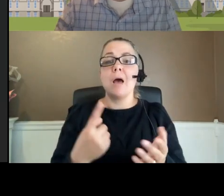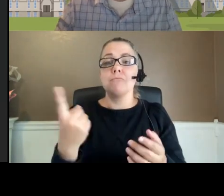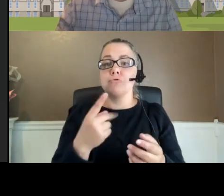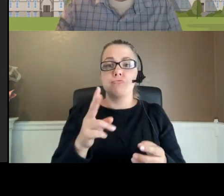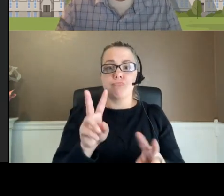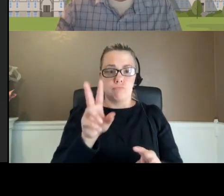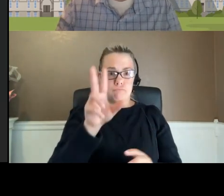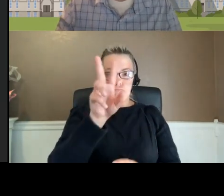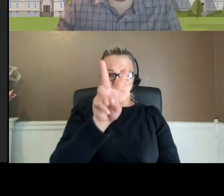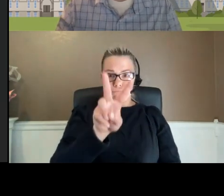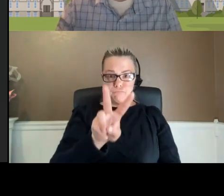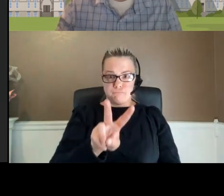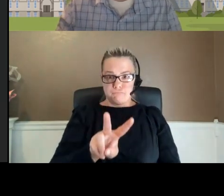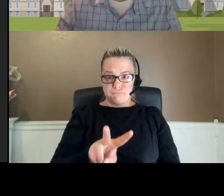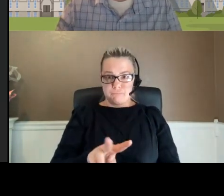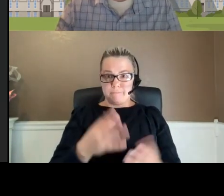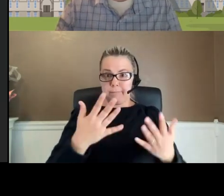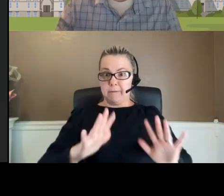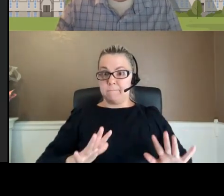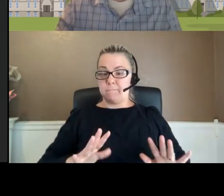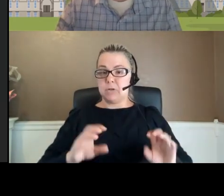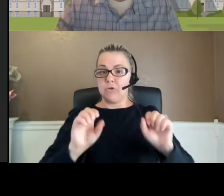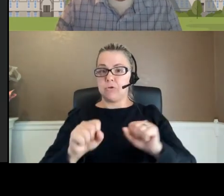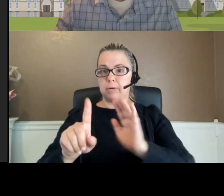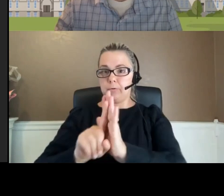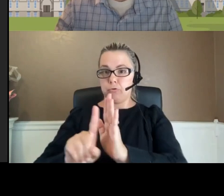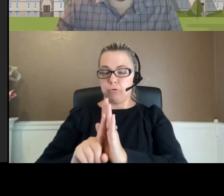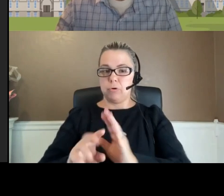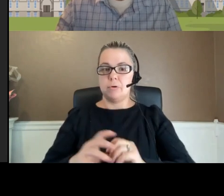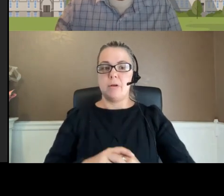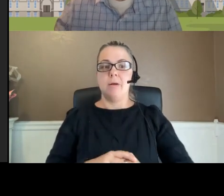if you need to get into the code is going to give you the level of depth needed for image testing.